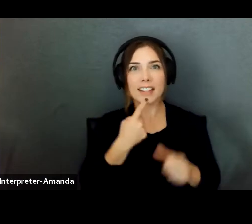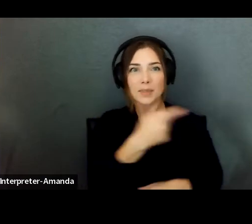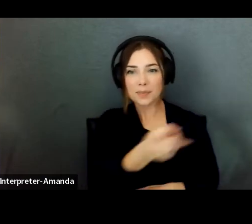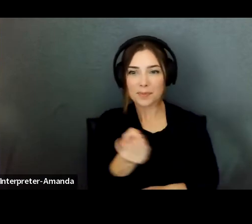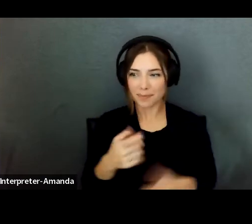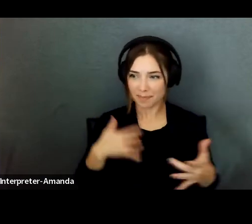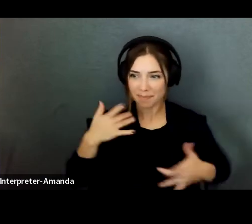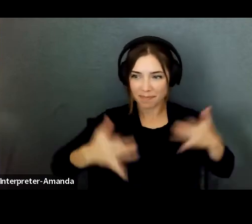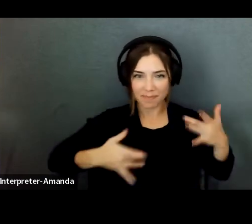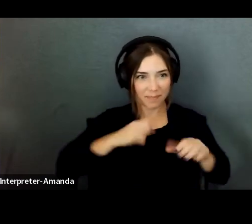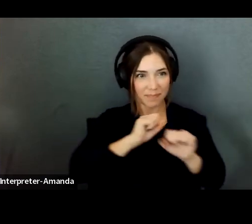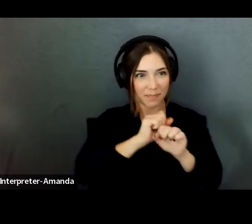with various national partners.